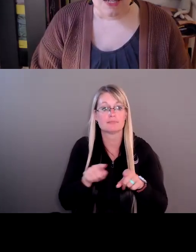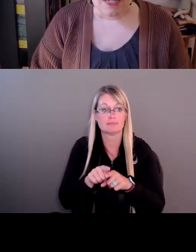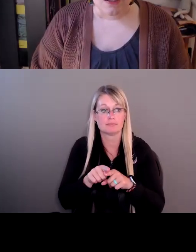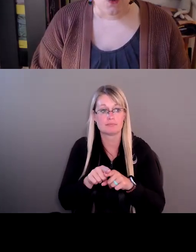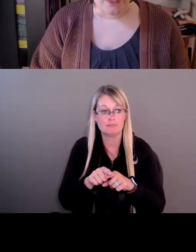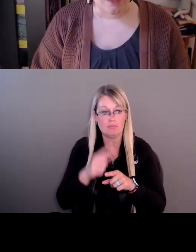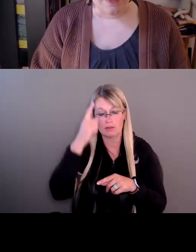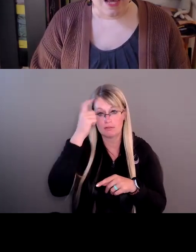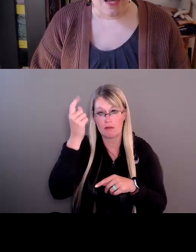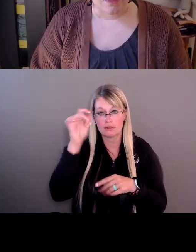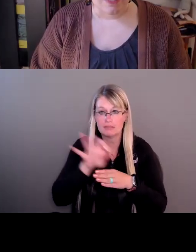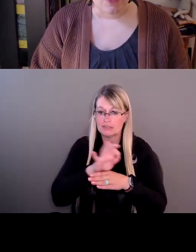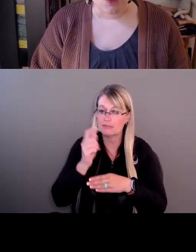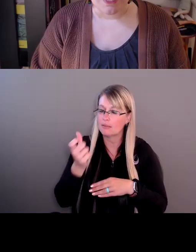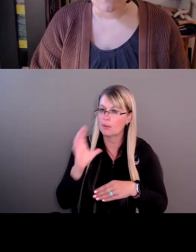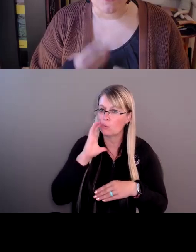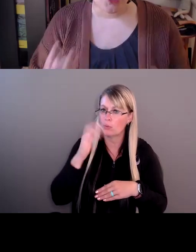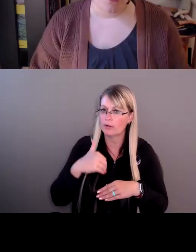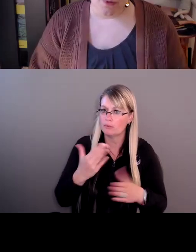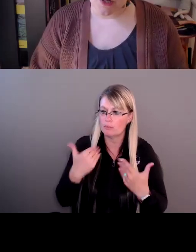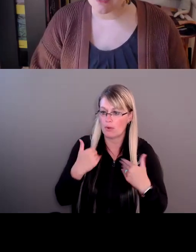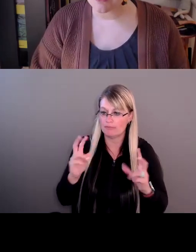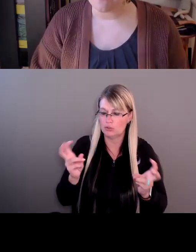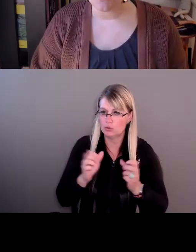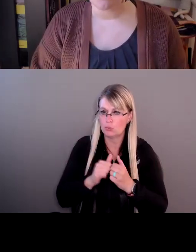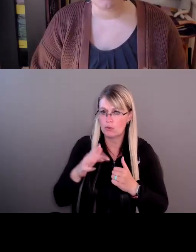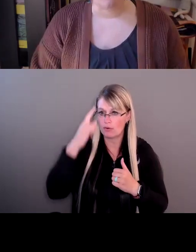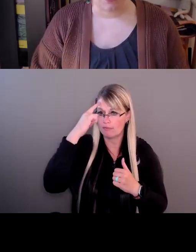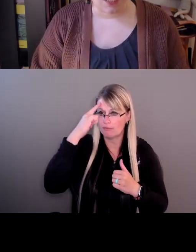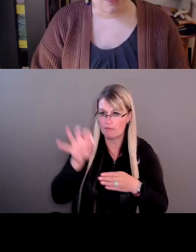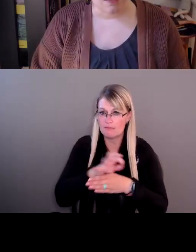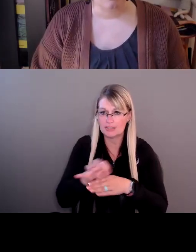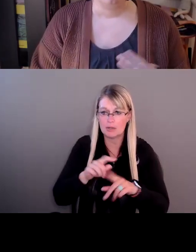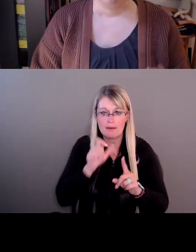is a little weird in that you might have issues with your cognitive function, but not realize it,